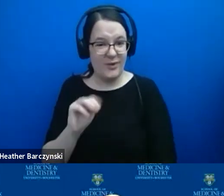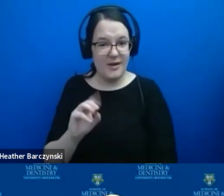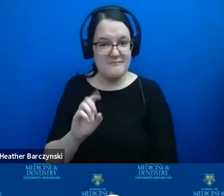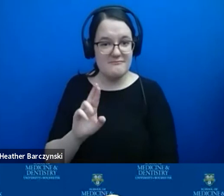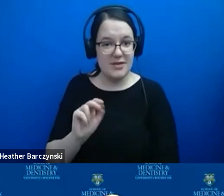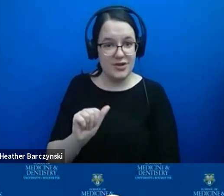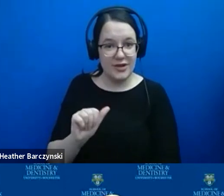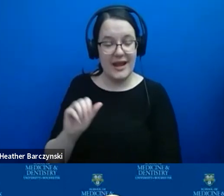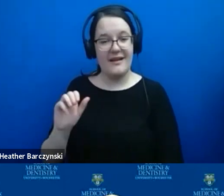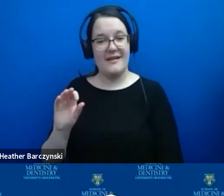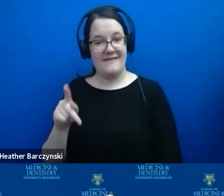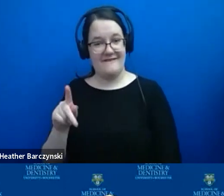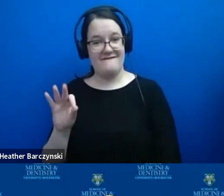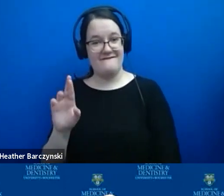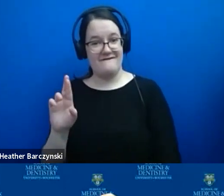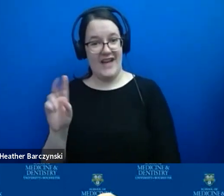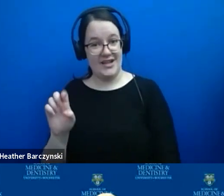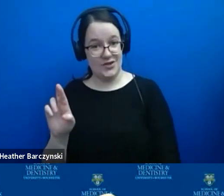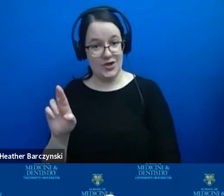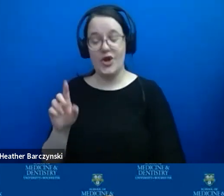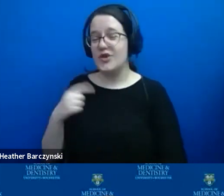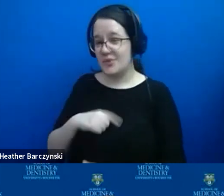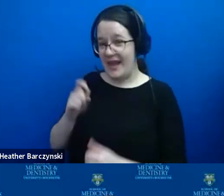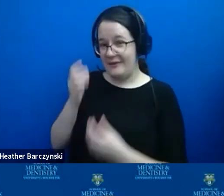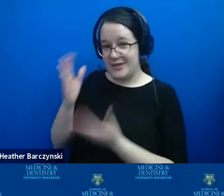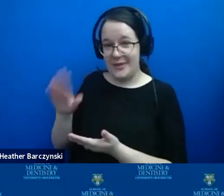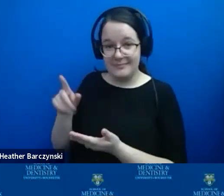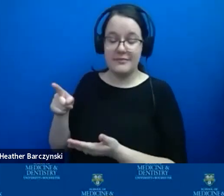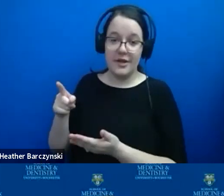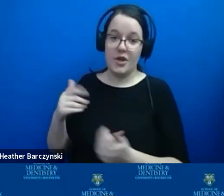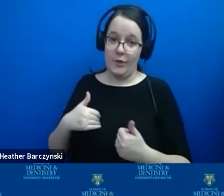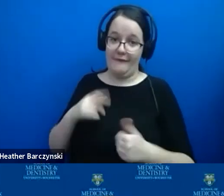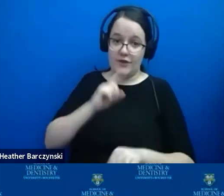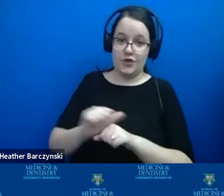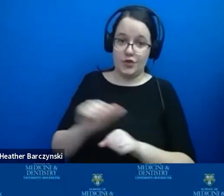unblind them we want them to be protected yet they they can't be endpoints in our study anymore